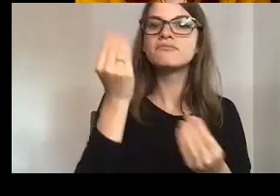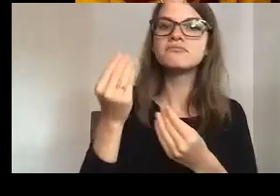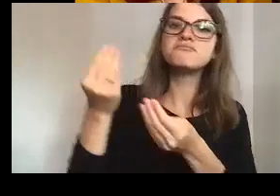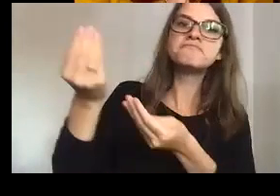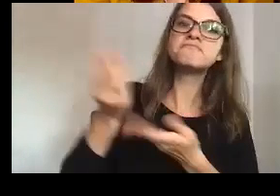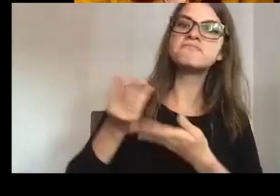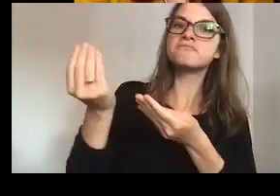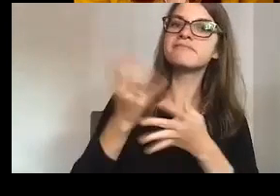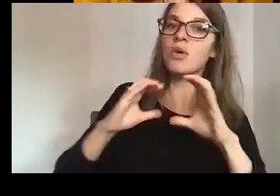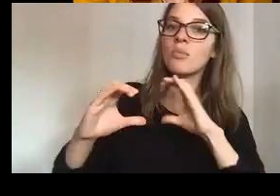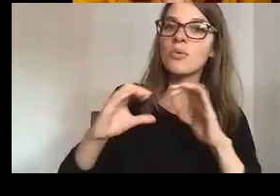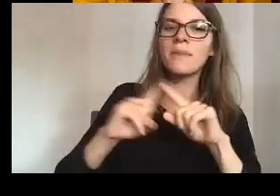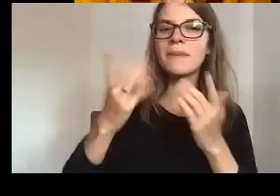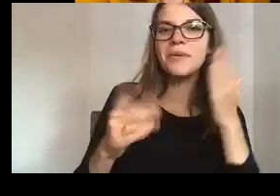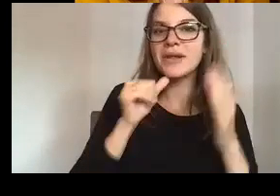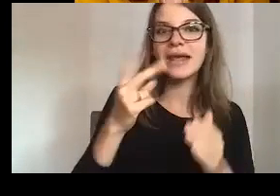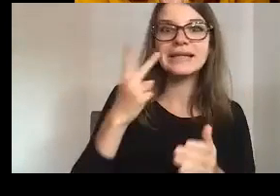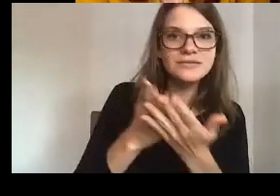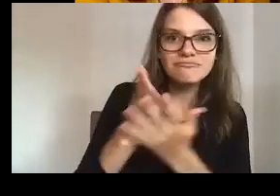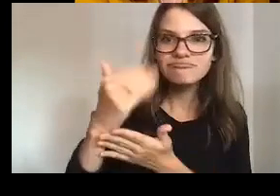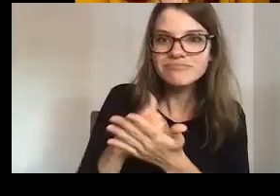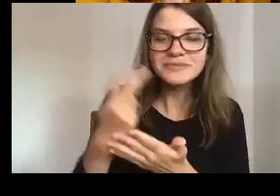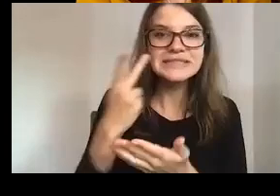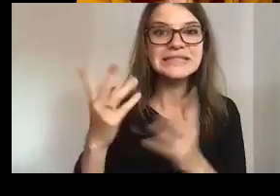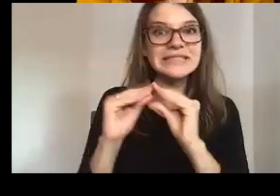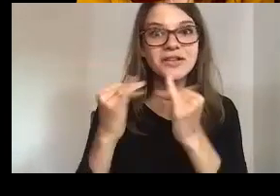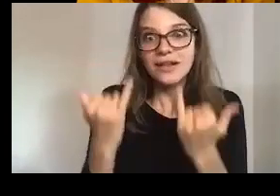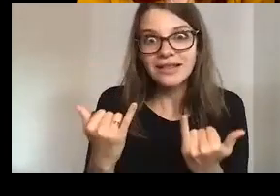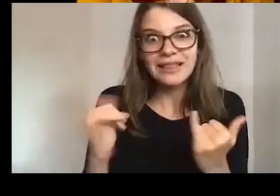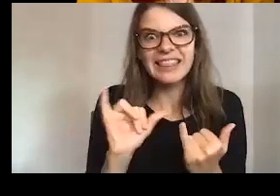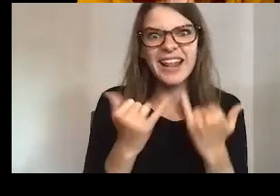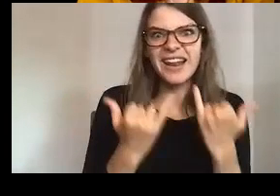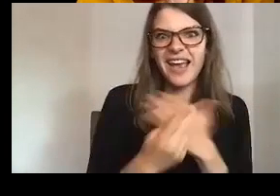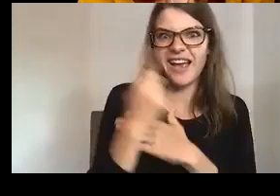but may have not seen the ins and outs of the session like you are now you may be receiving